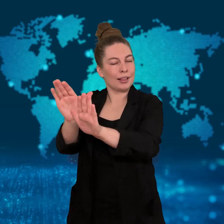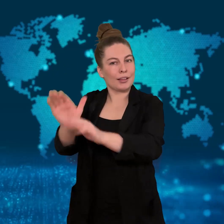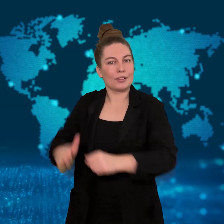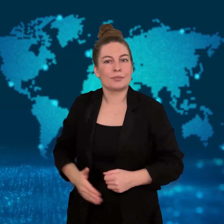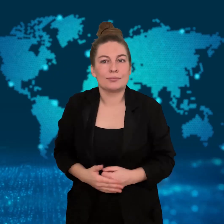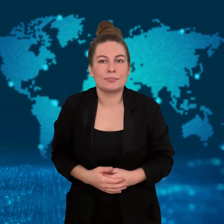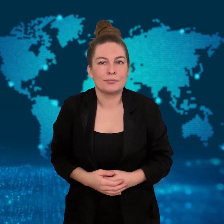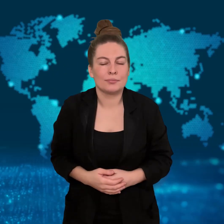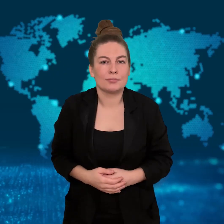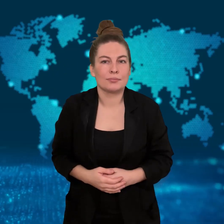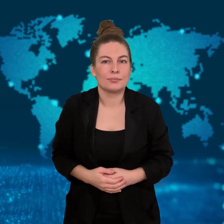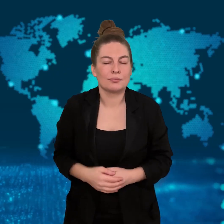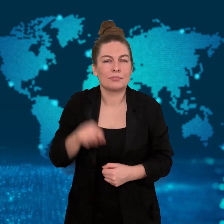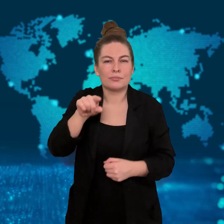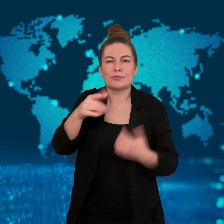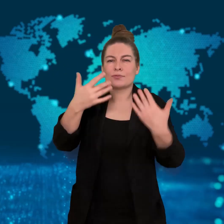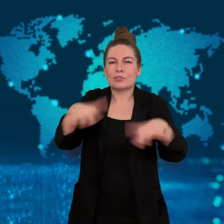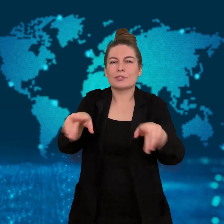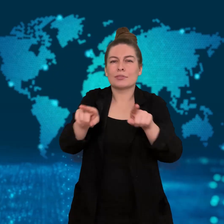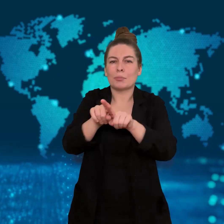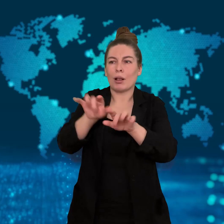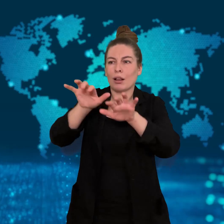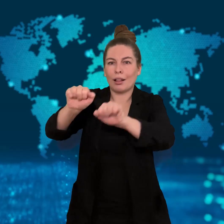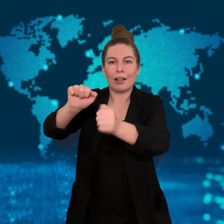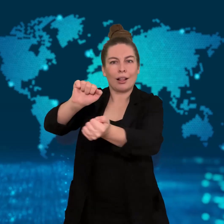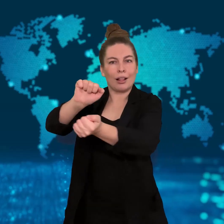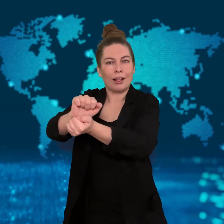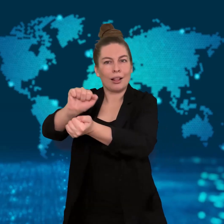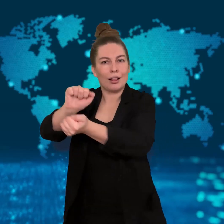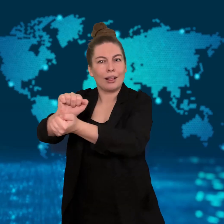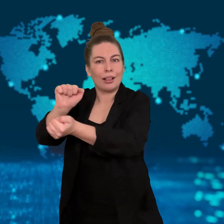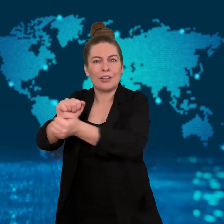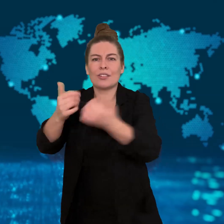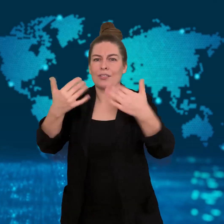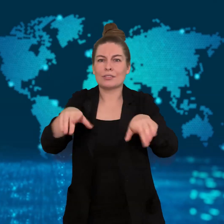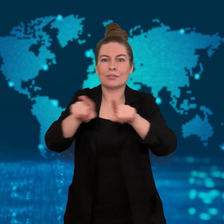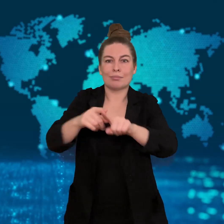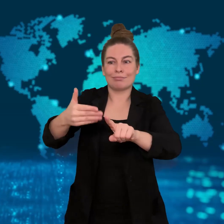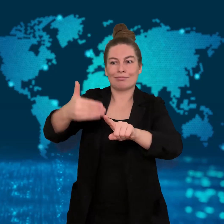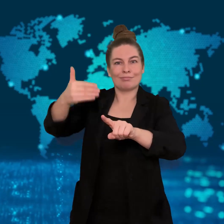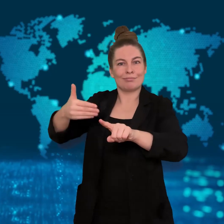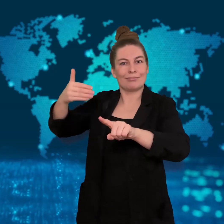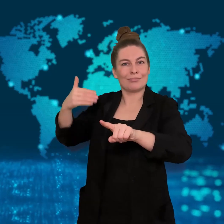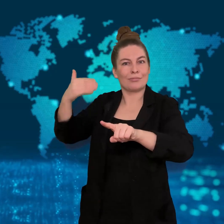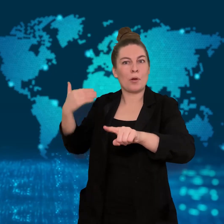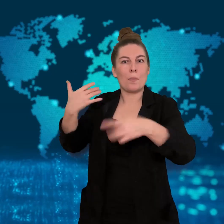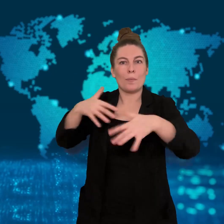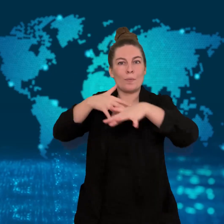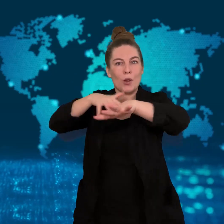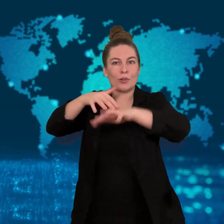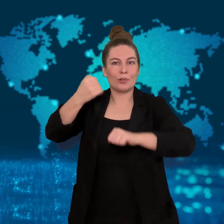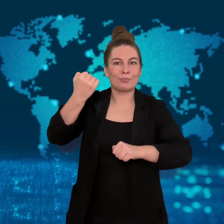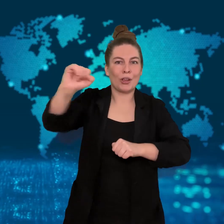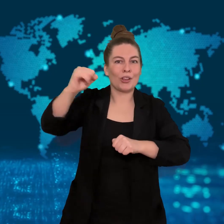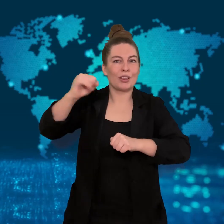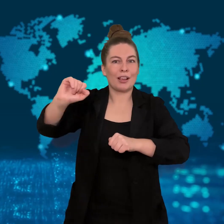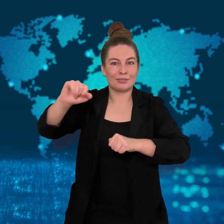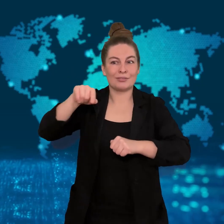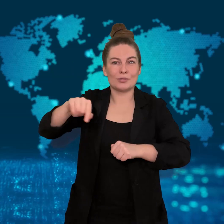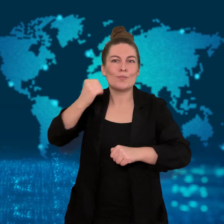when the journalists were released.